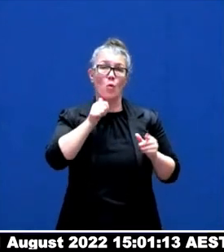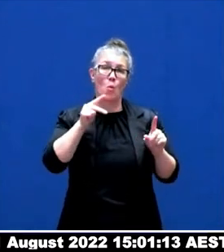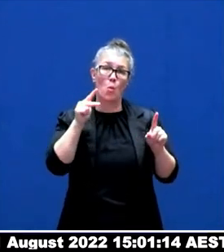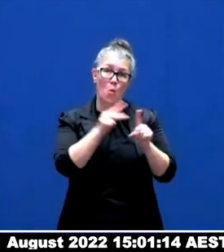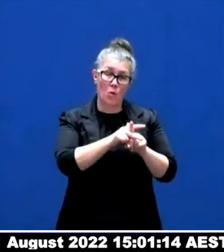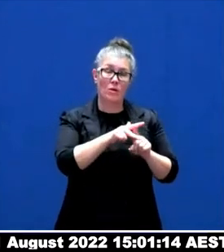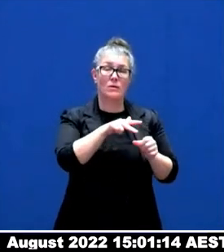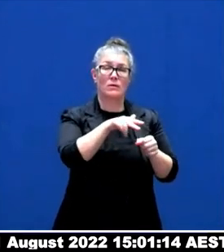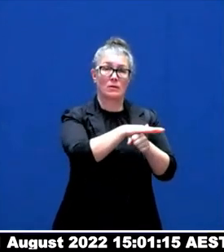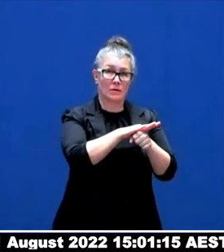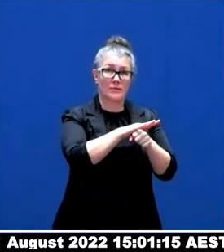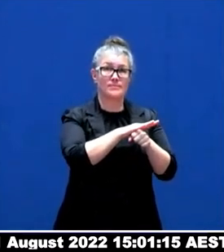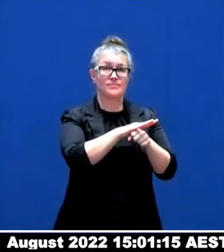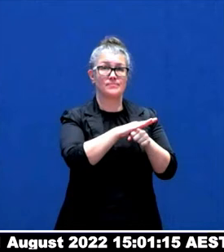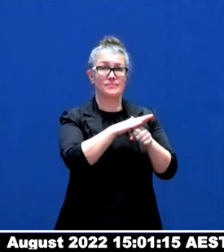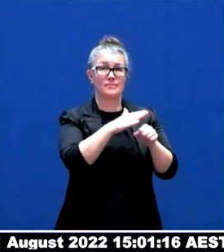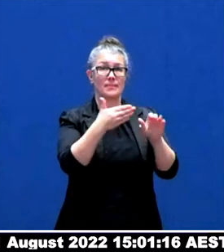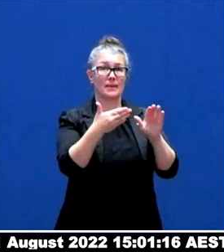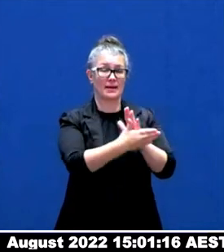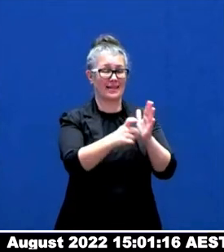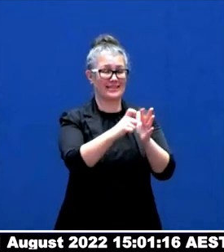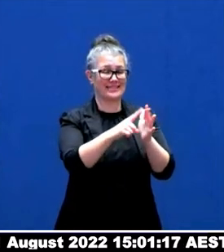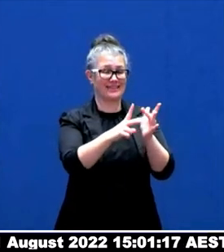Officer division, who would investigate that matter.